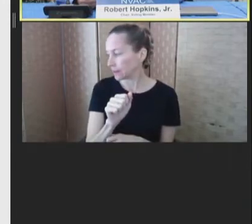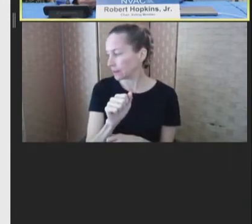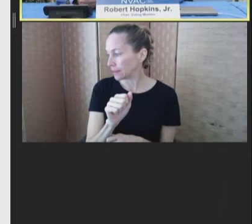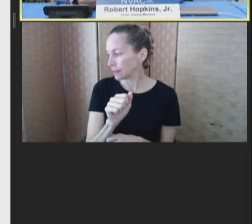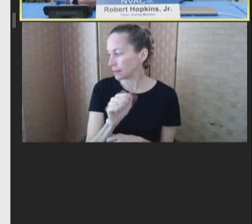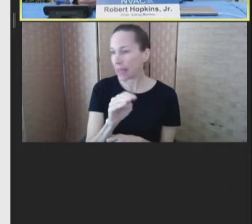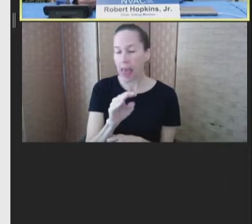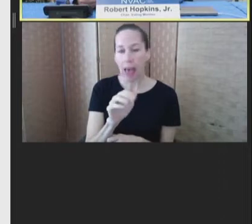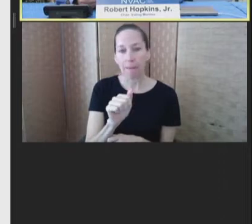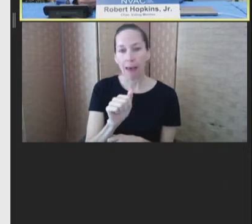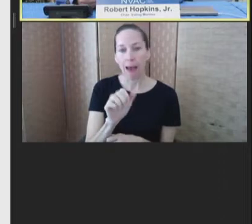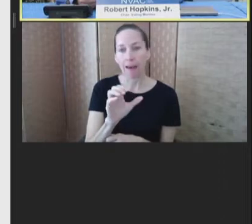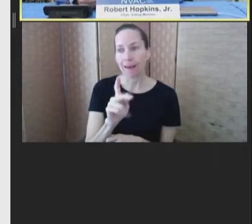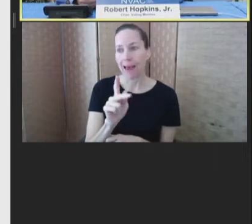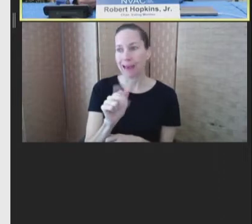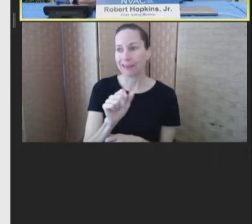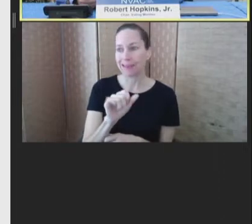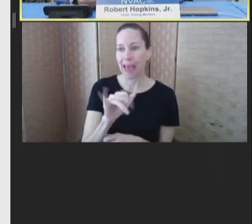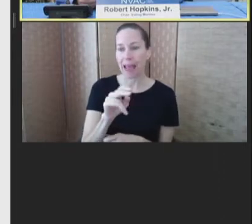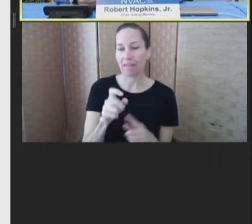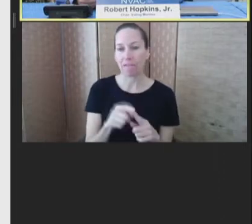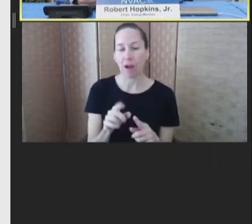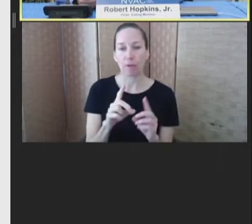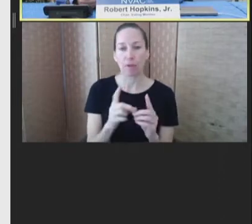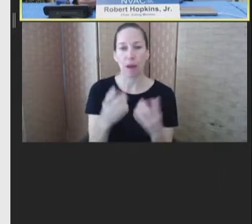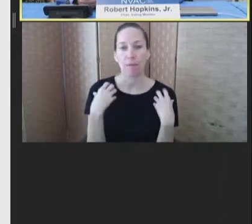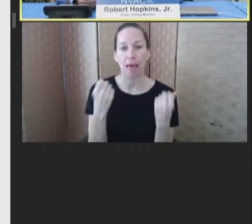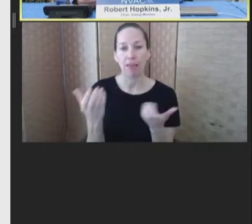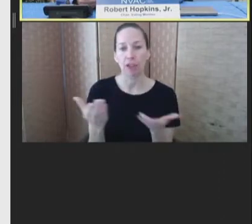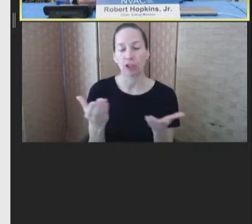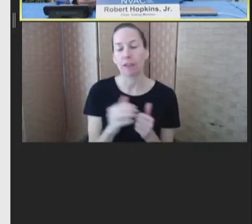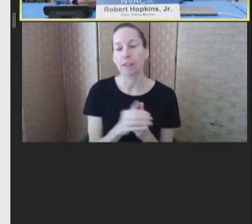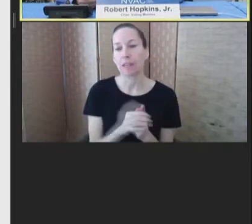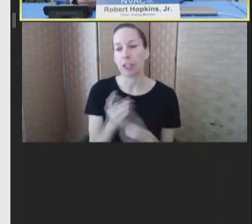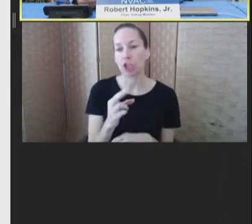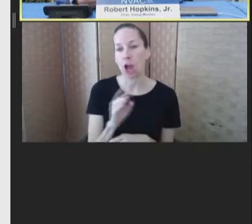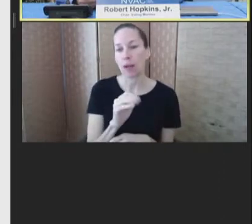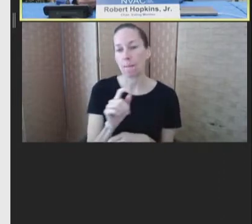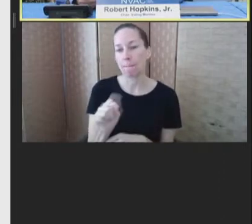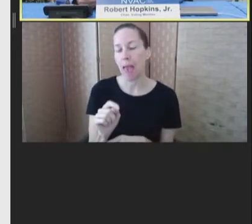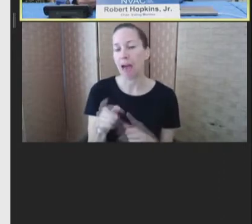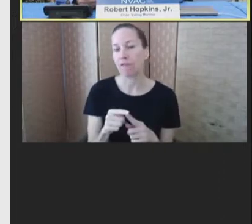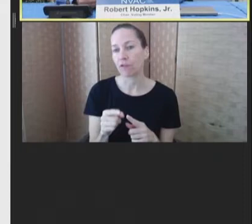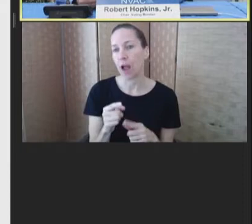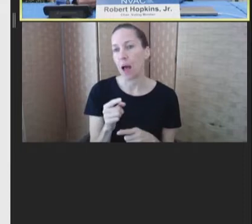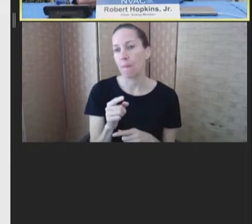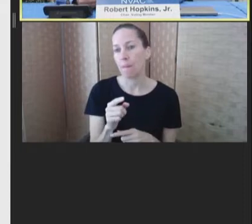Health Services, Dr. Matt Willis from the Marin Health and Human Services County Approach. And